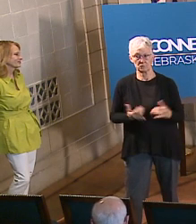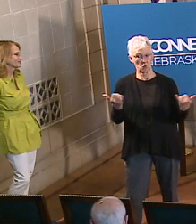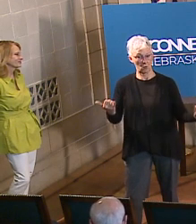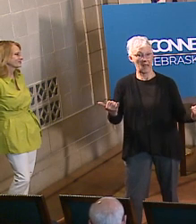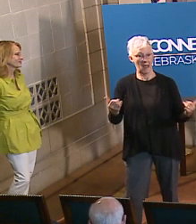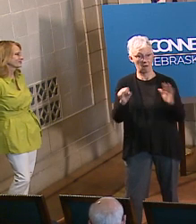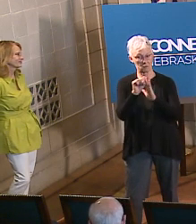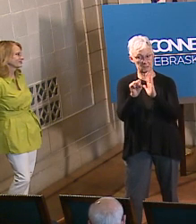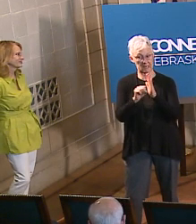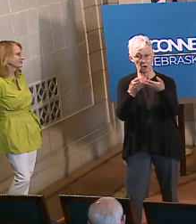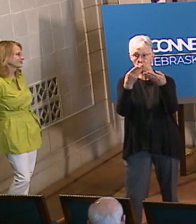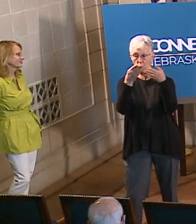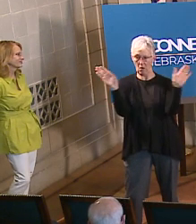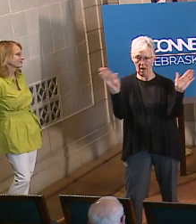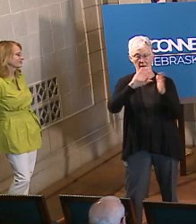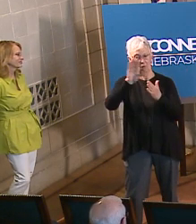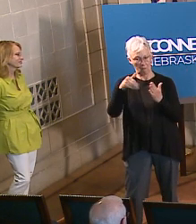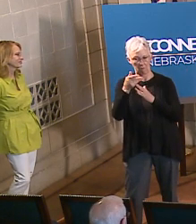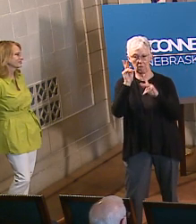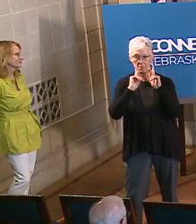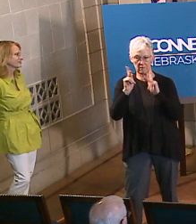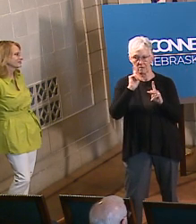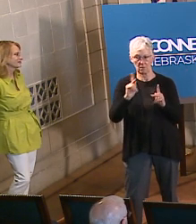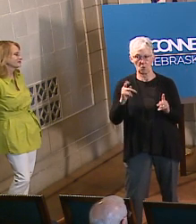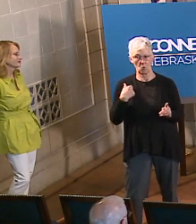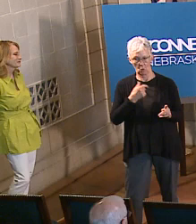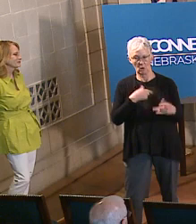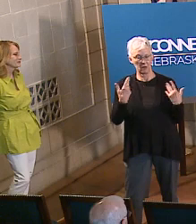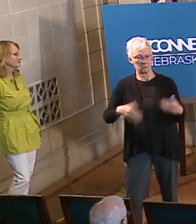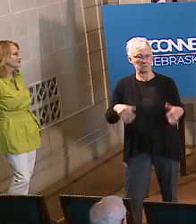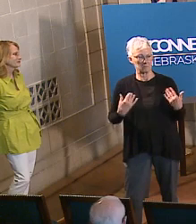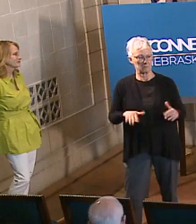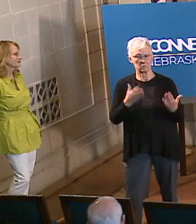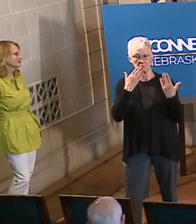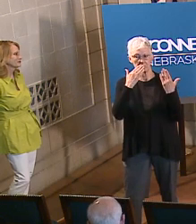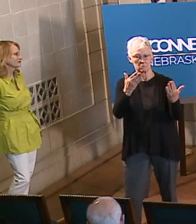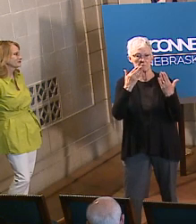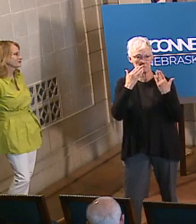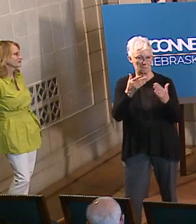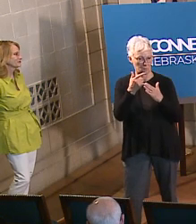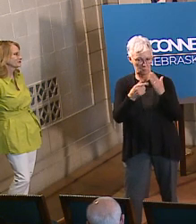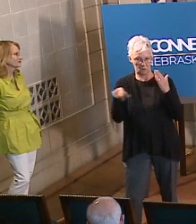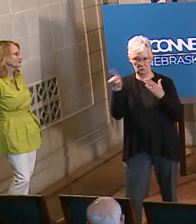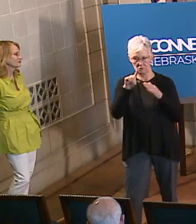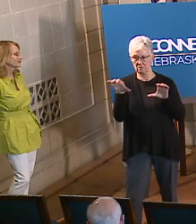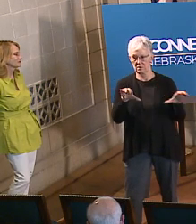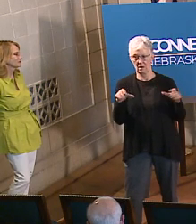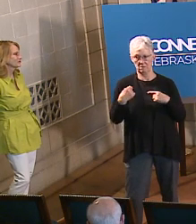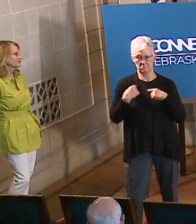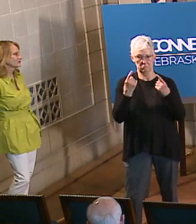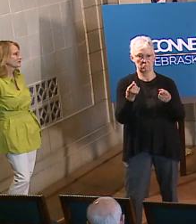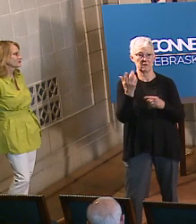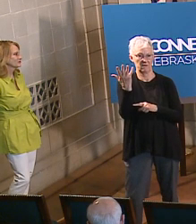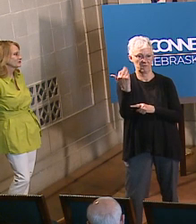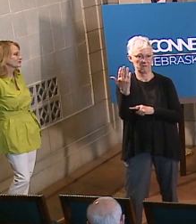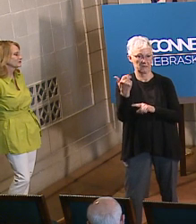THEY WORK. SO, AS WE MOVE FORWARD TOGETHER